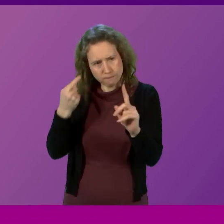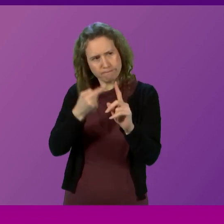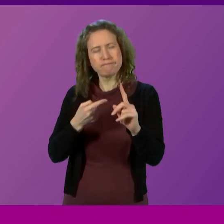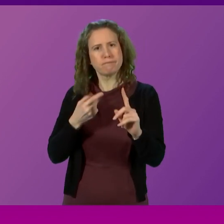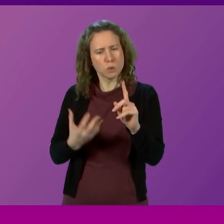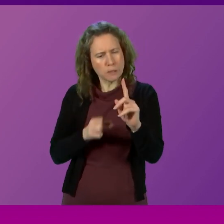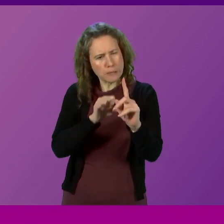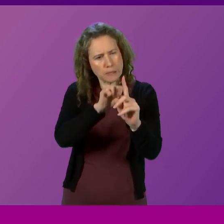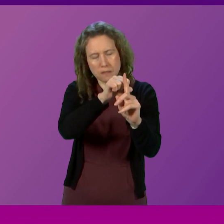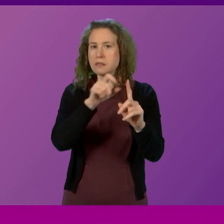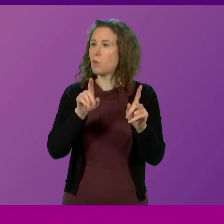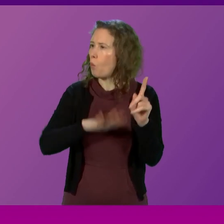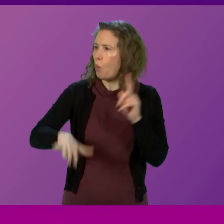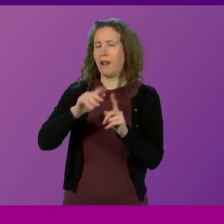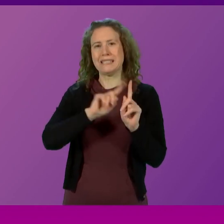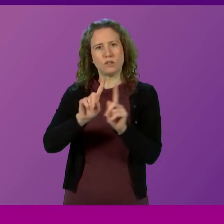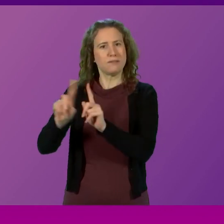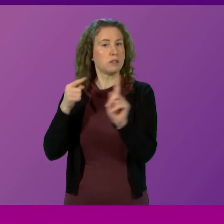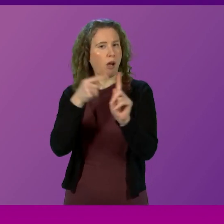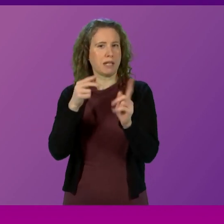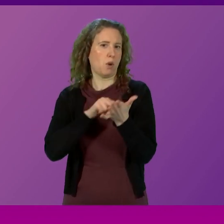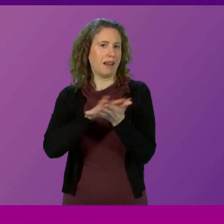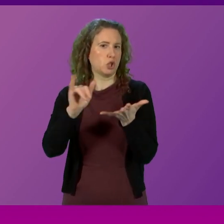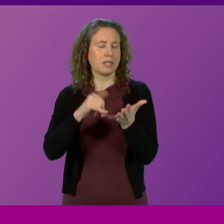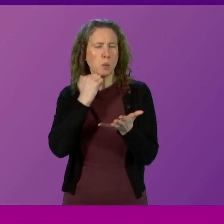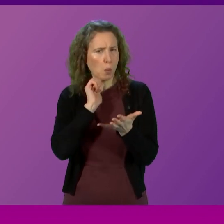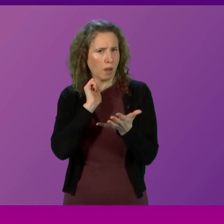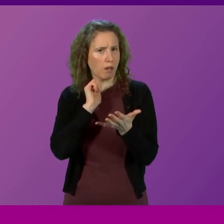all targets across our health service. That is happening right now and in the